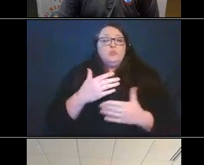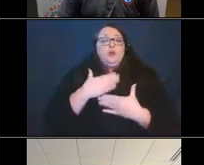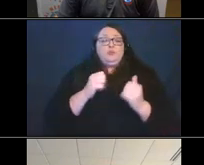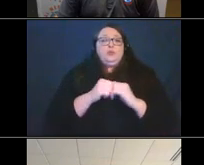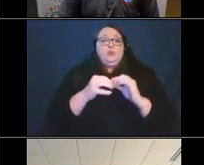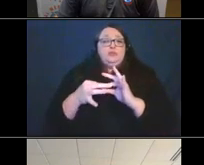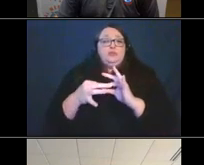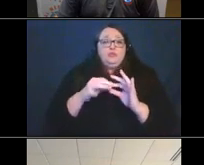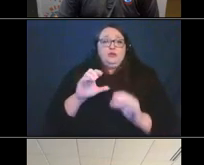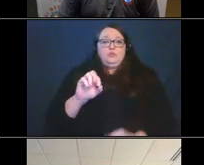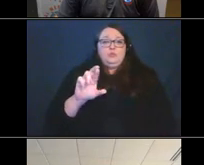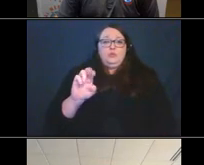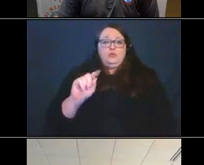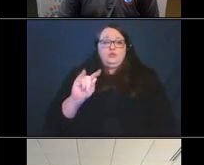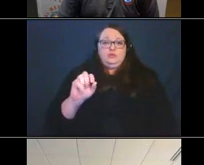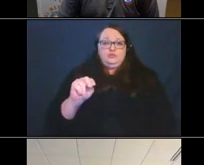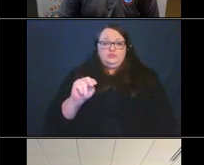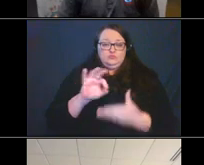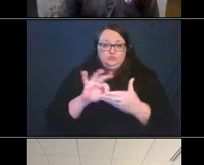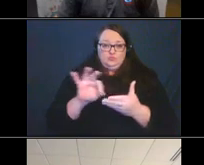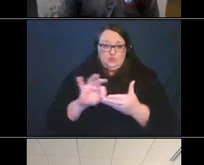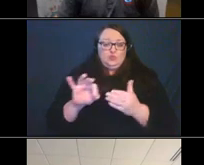the way that they're coming out right now. So I think right now, you know, we're just going to